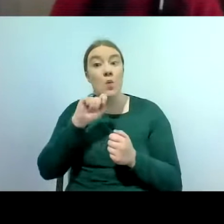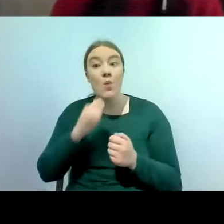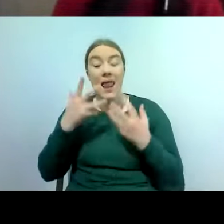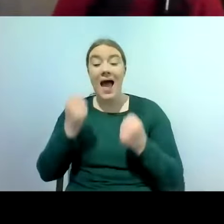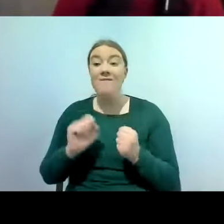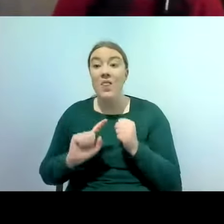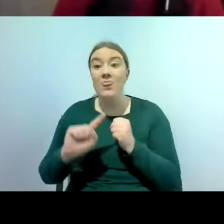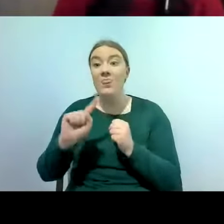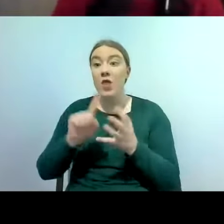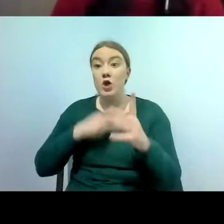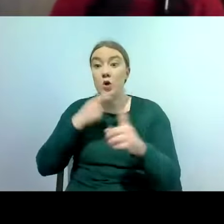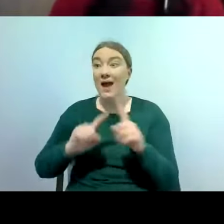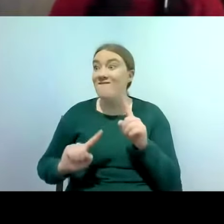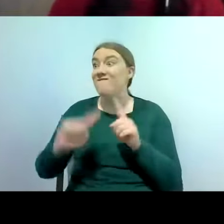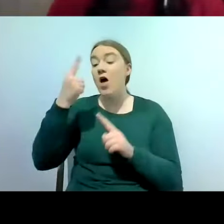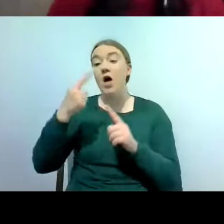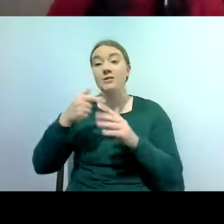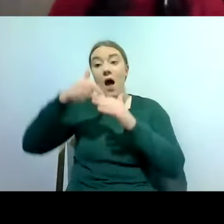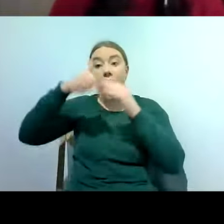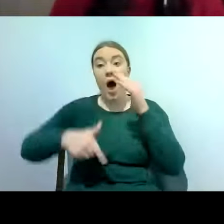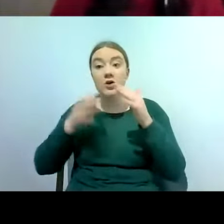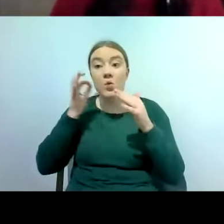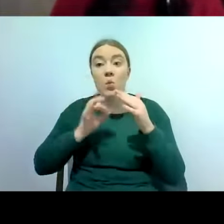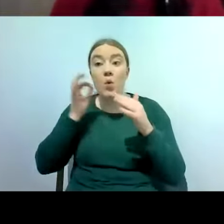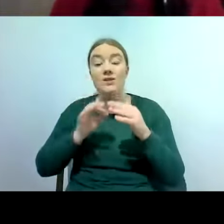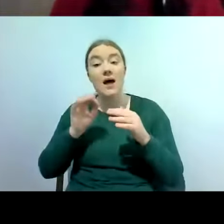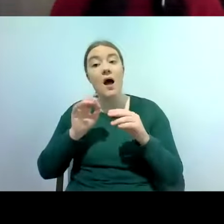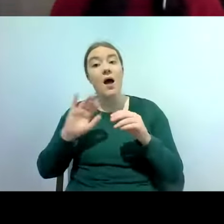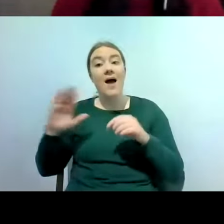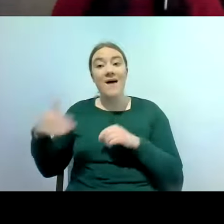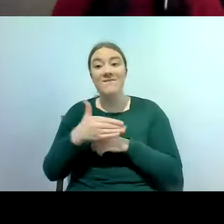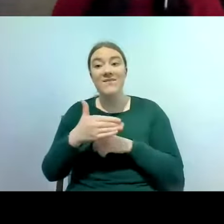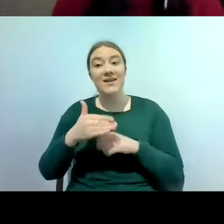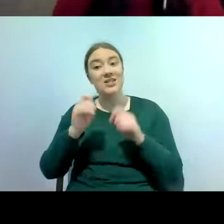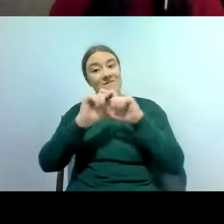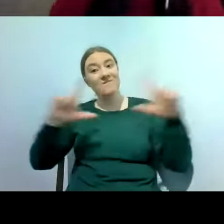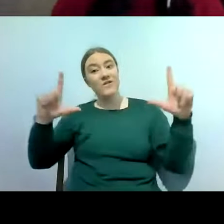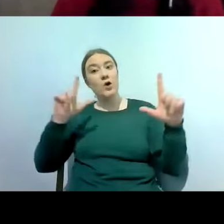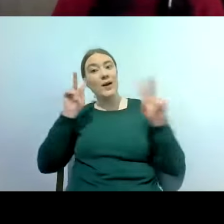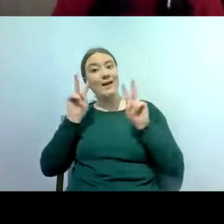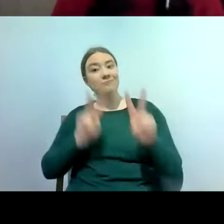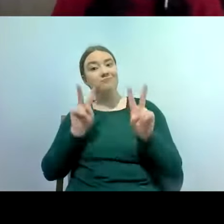so i can't wait to go in there and hopefully see some barbel on the way to accessing new spawning